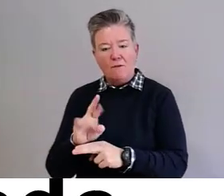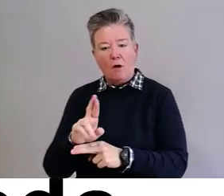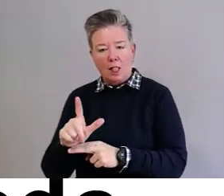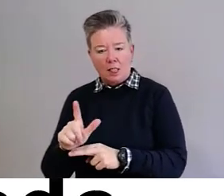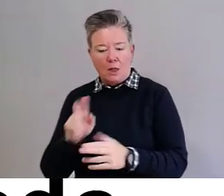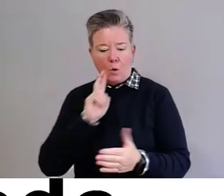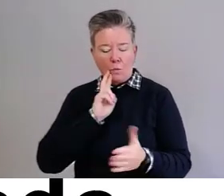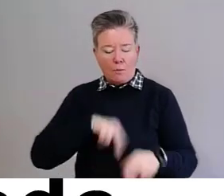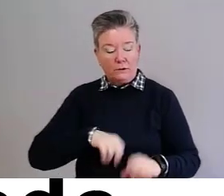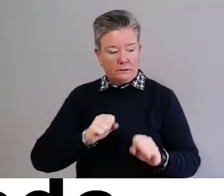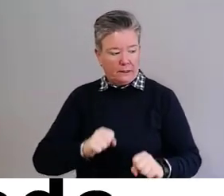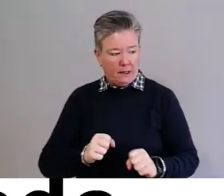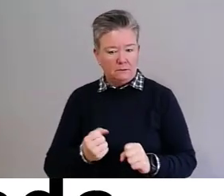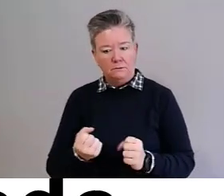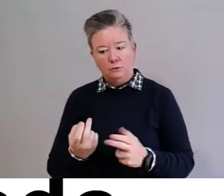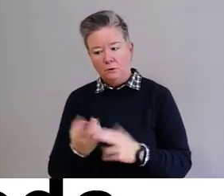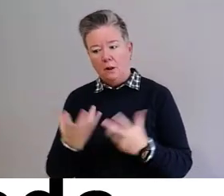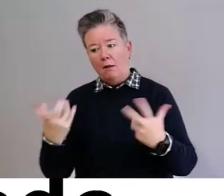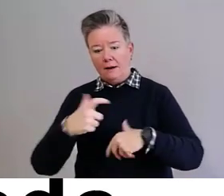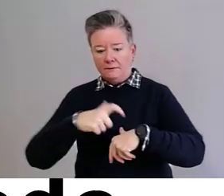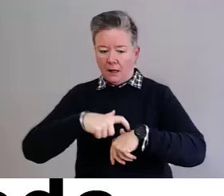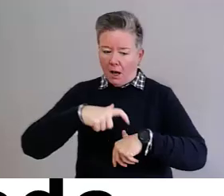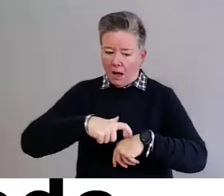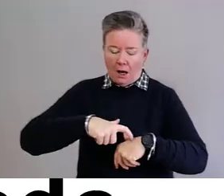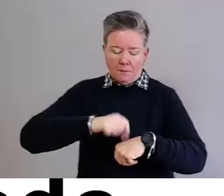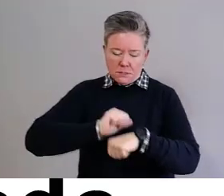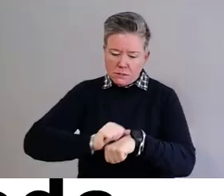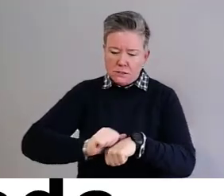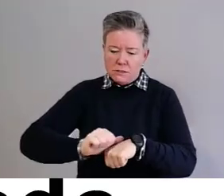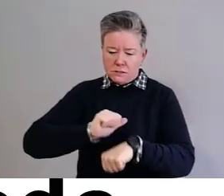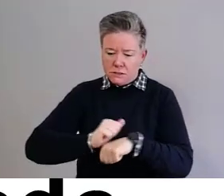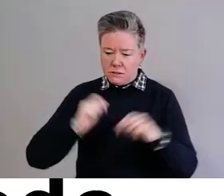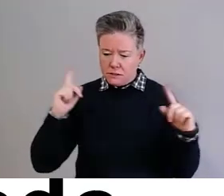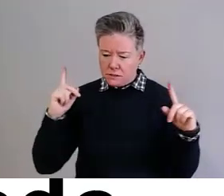can be time-intensive and complex.